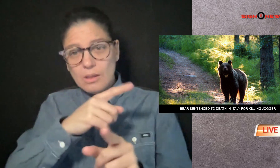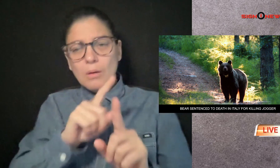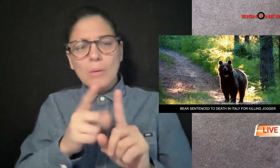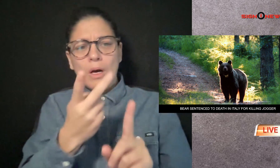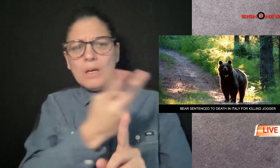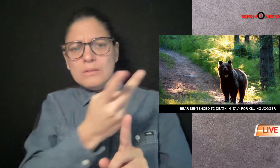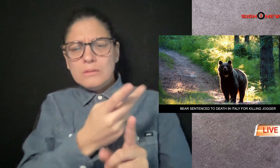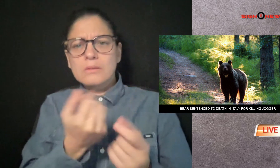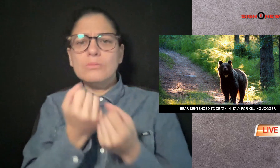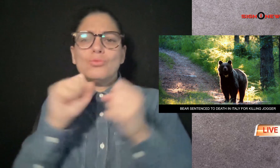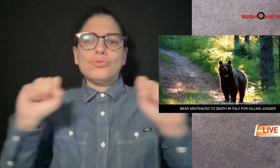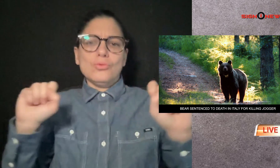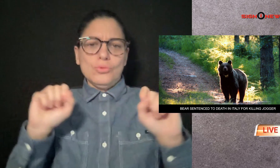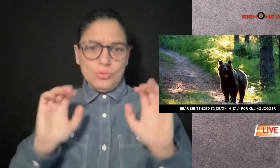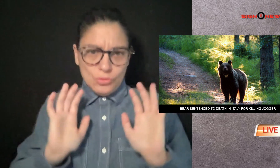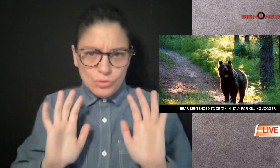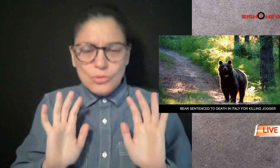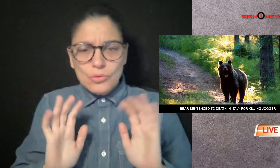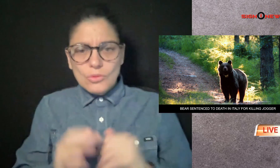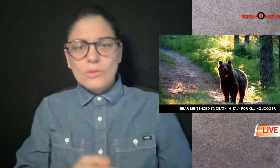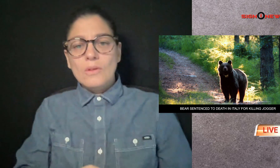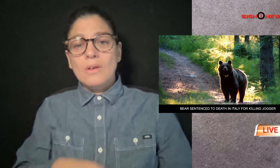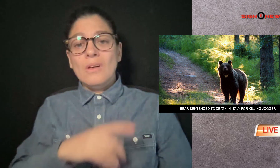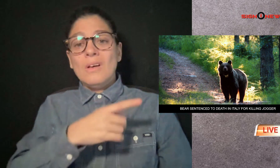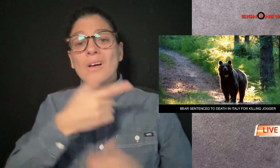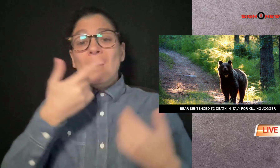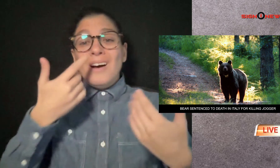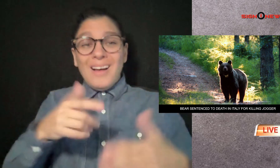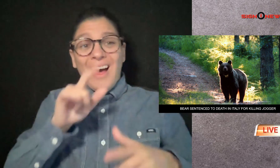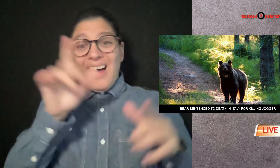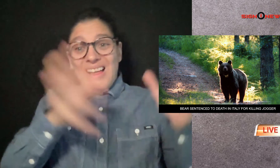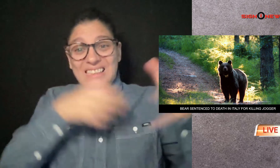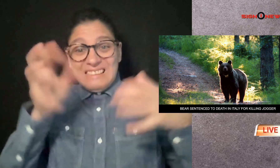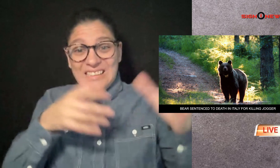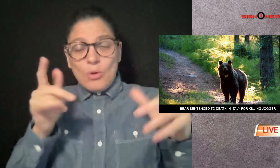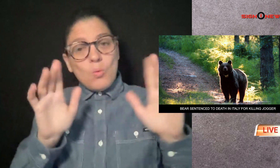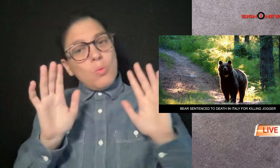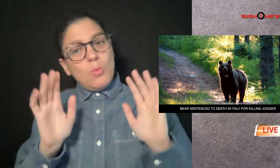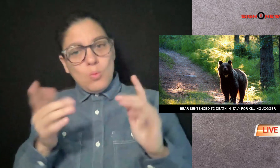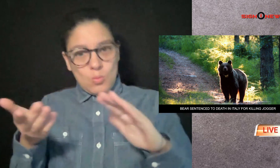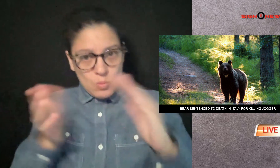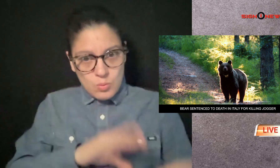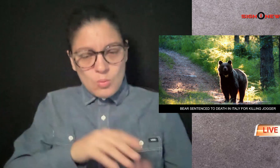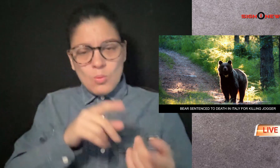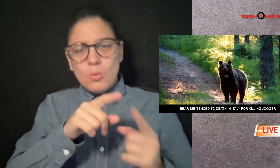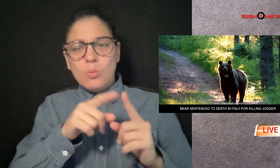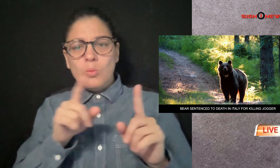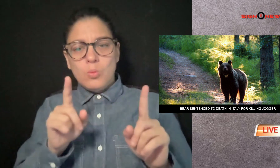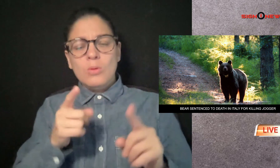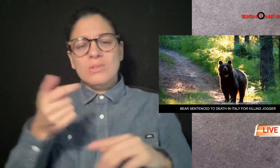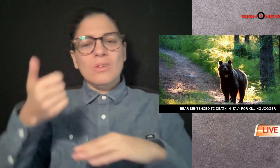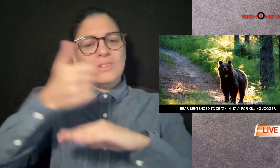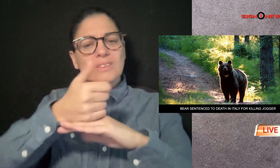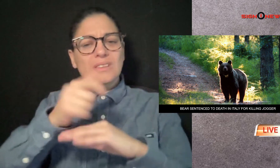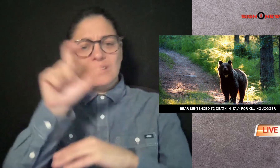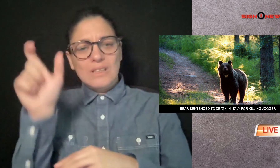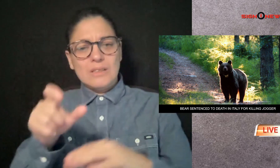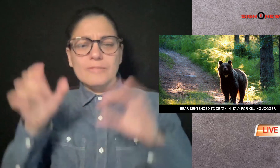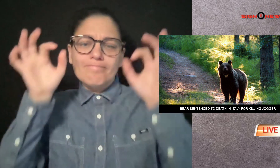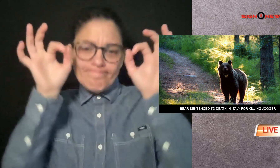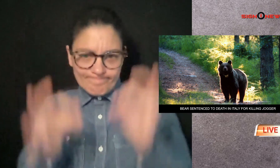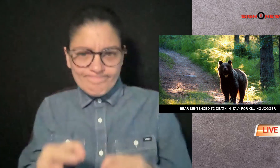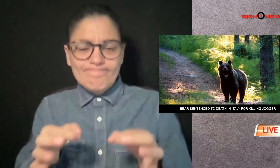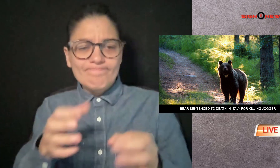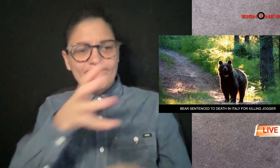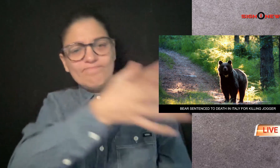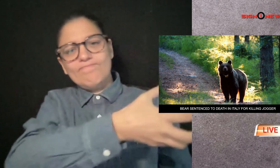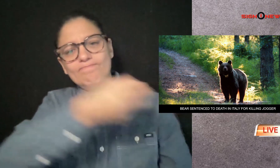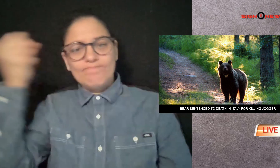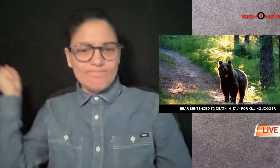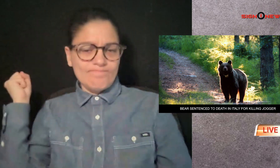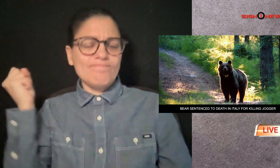but her life was spared however after this latest fatal attack authorities in Italy decided